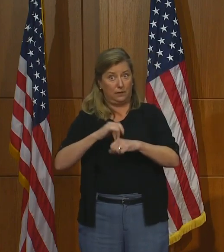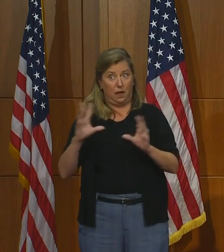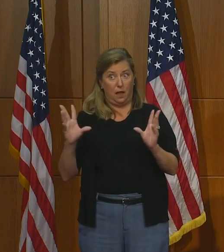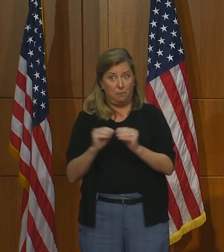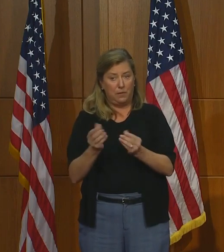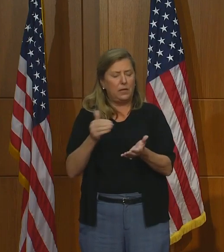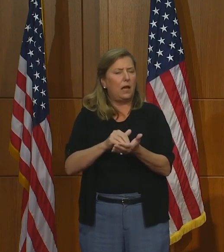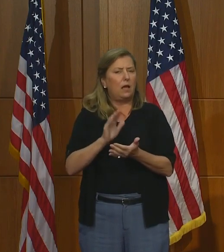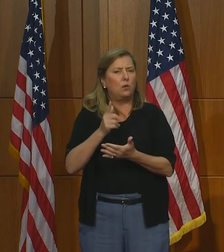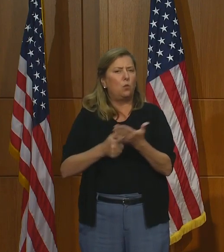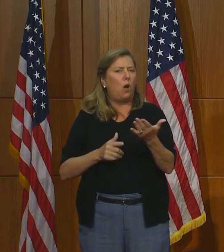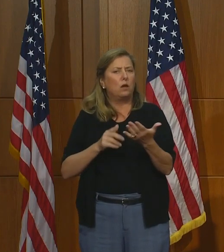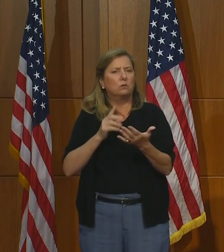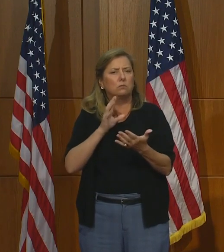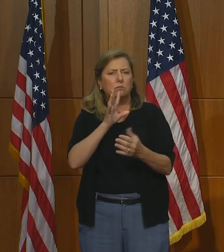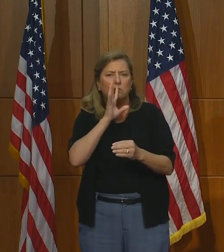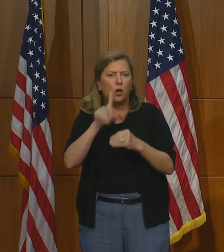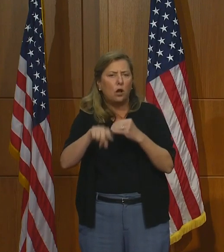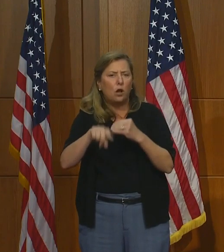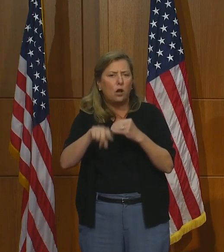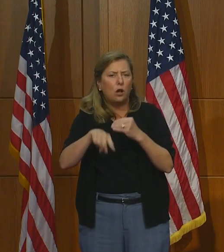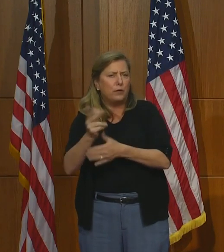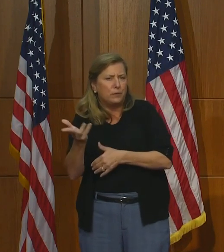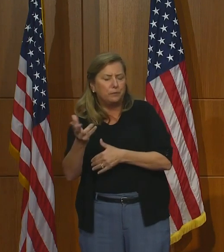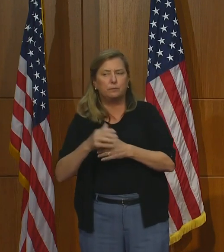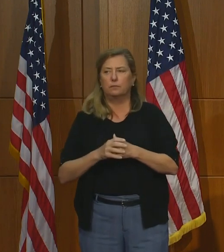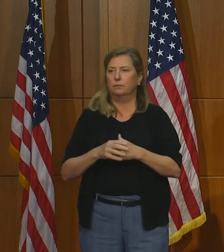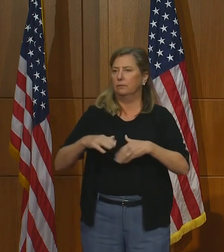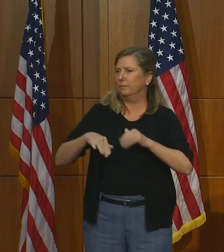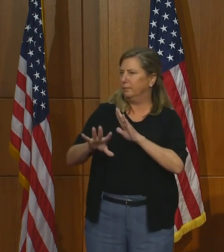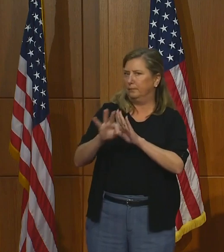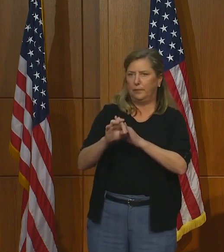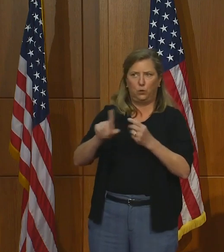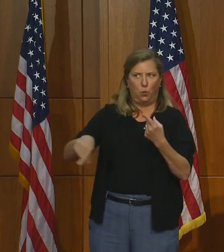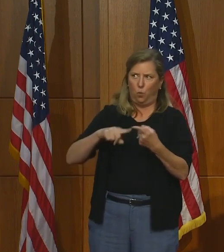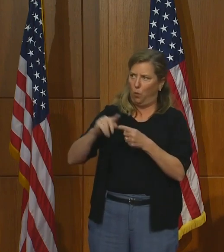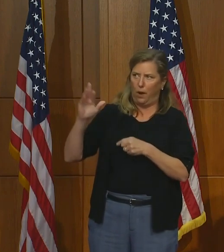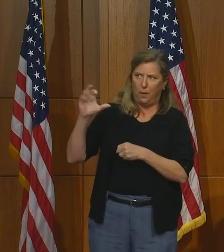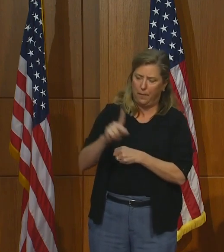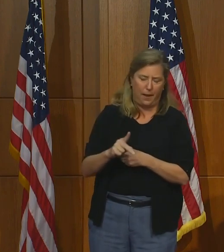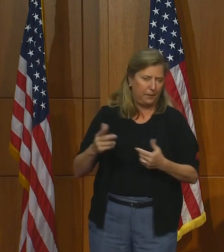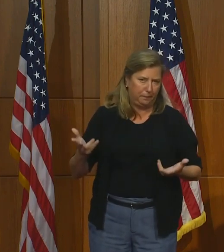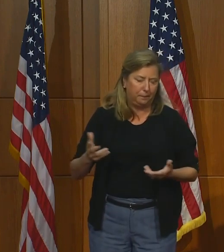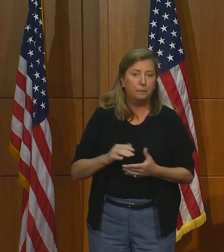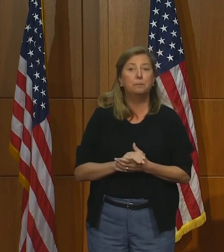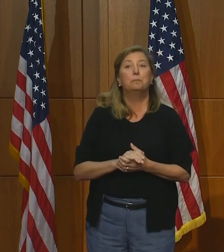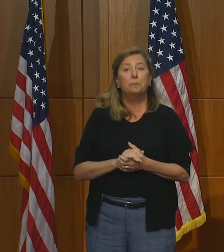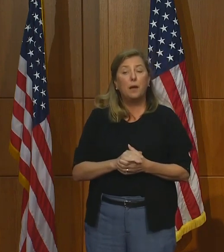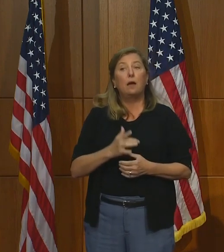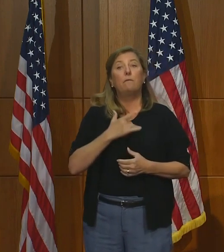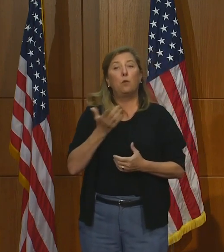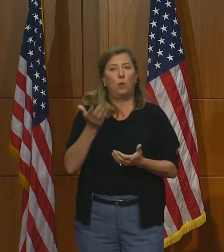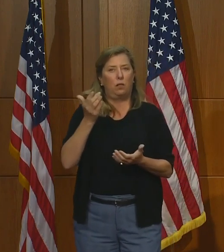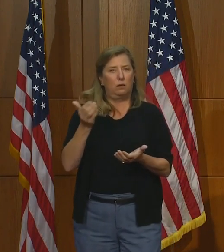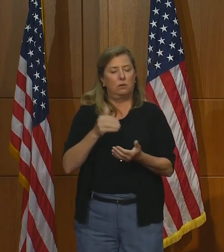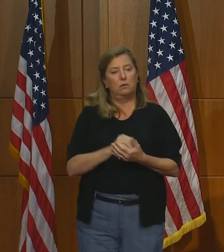AND WHAT WE ARE PRIORITIES- BE DURING THAT TIME. THE DATE THE